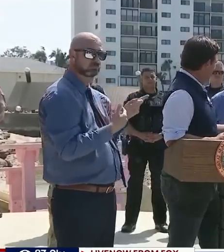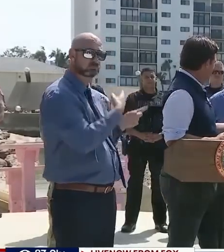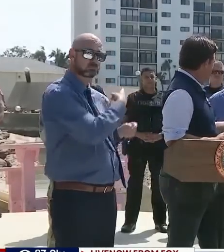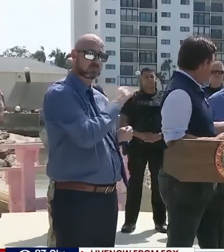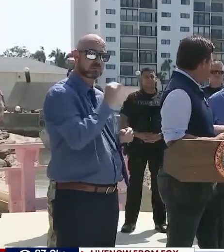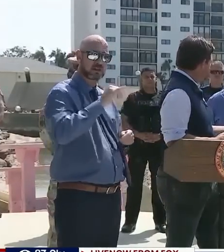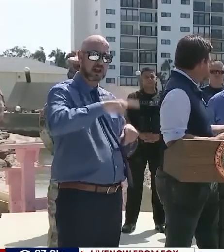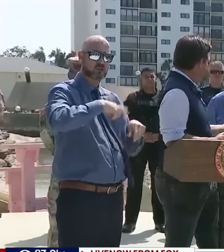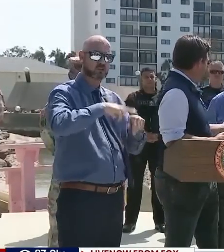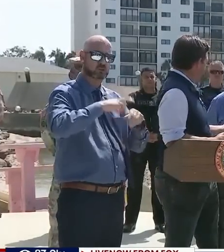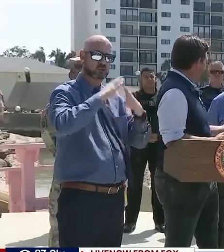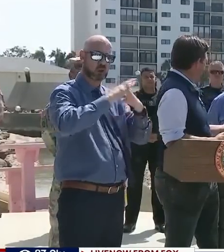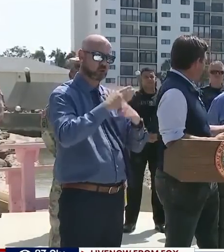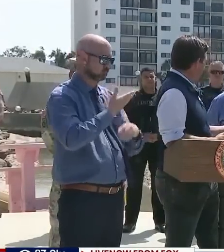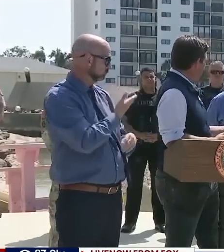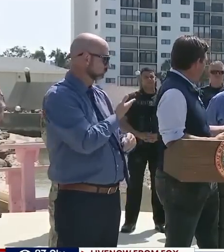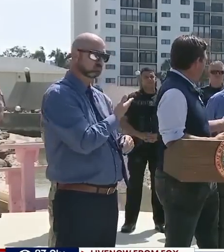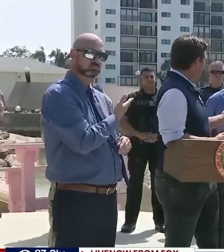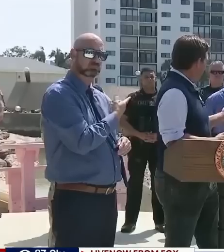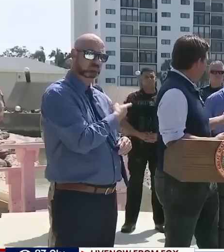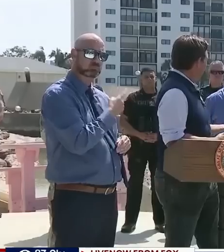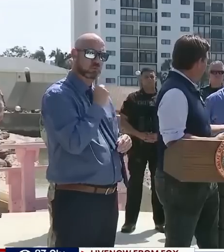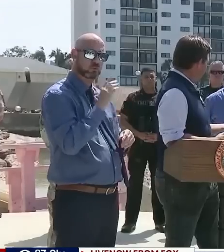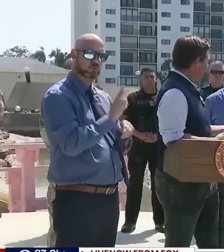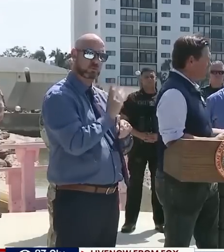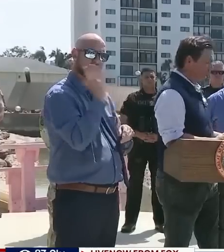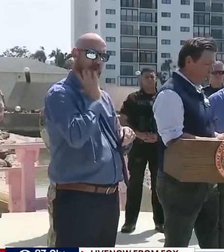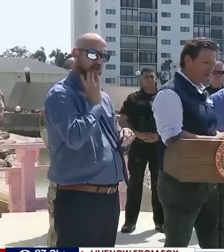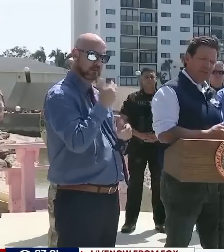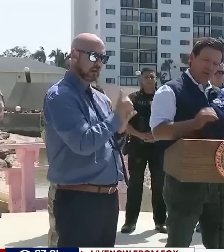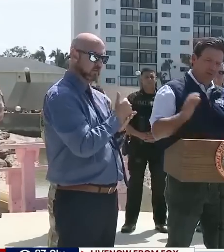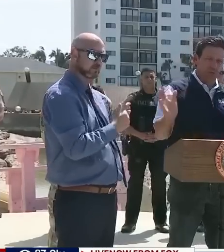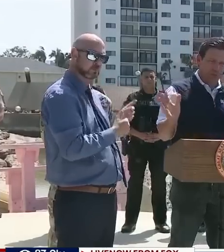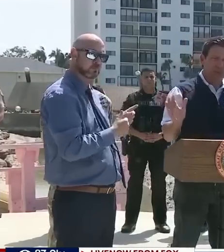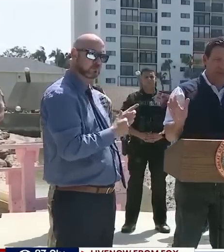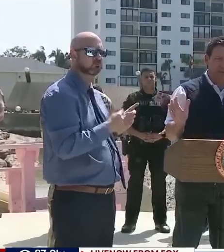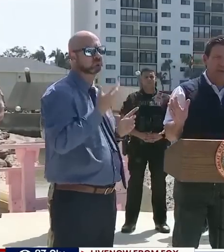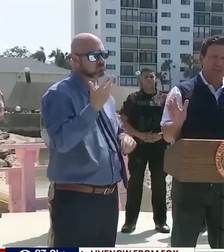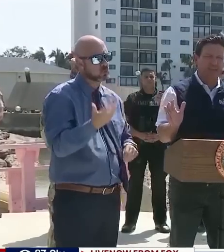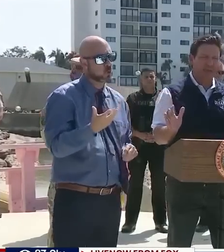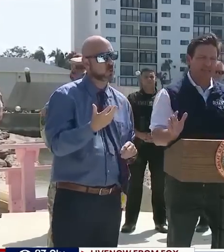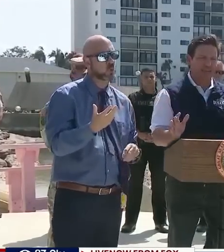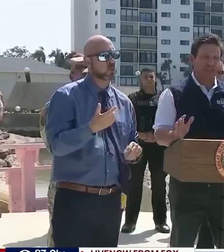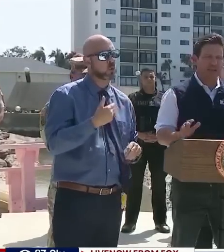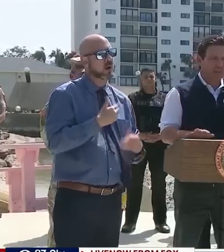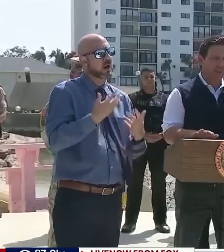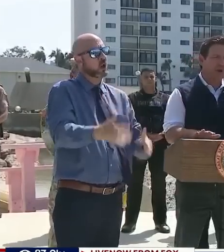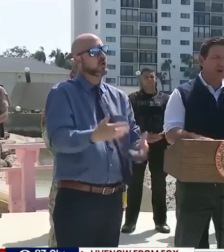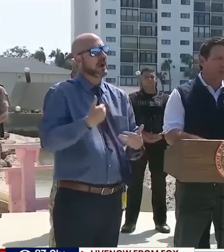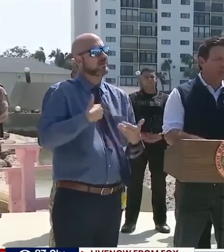uh, if if you need some some support, I mean, I guess we've got Kevin Uh, we've got the, uh, National